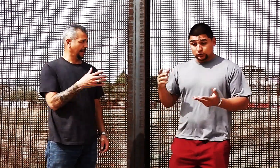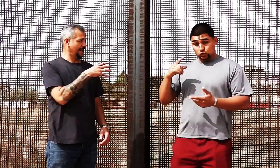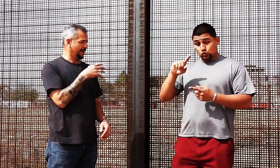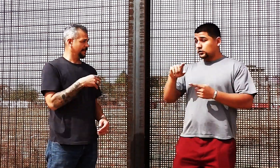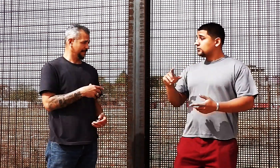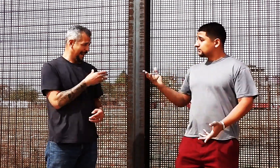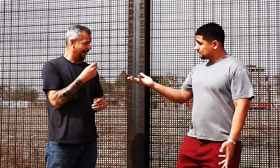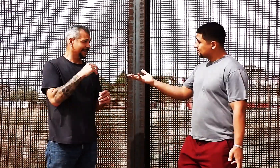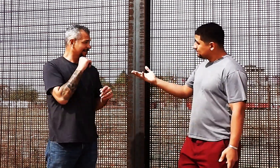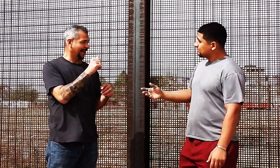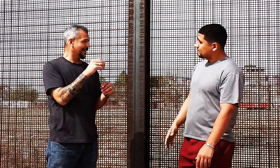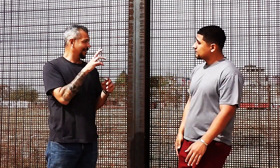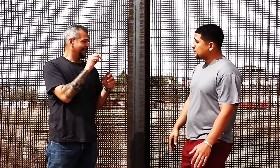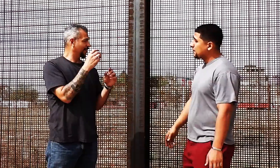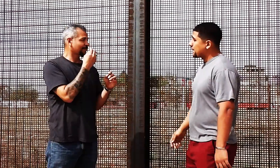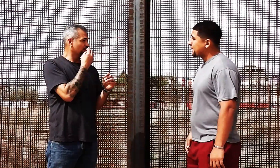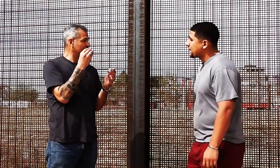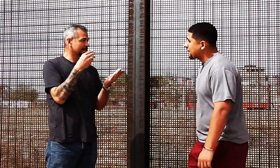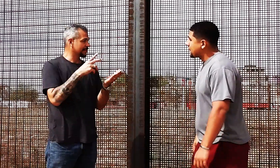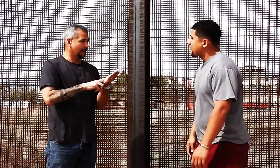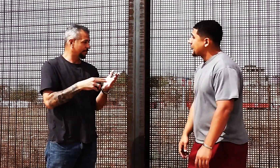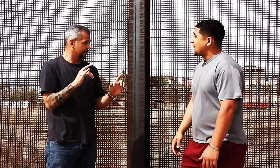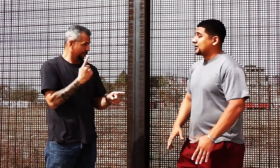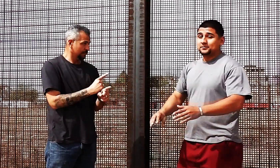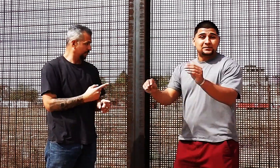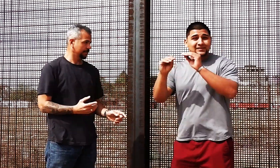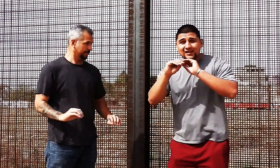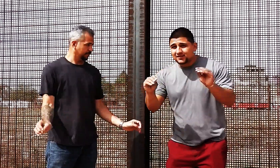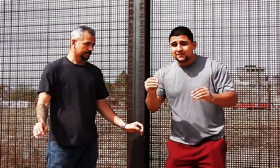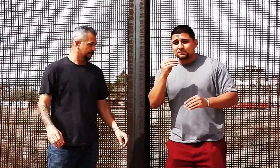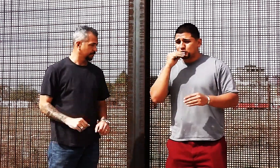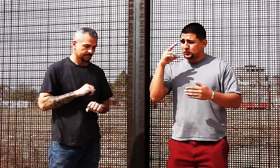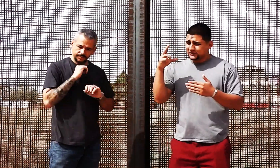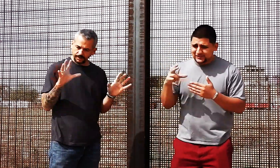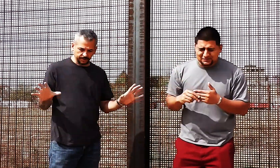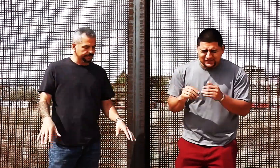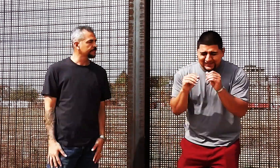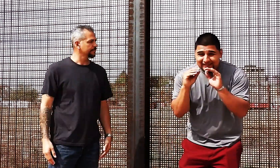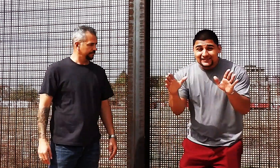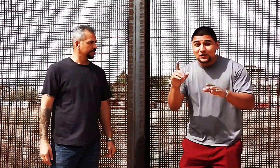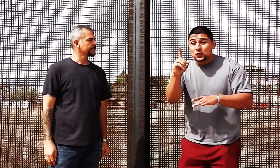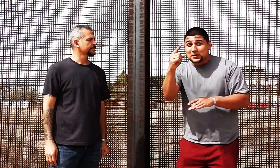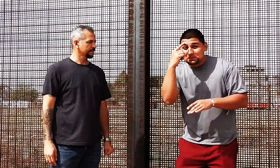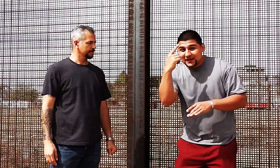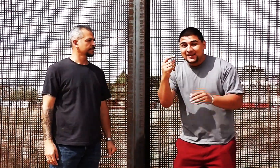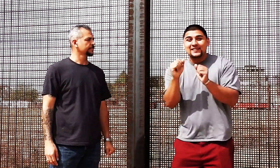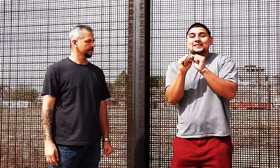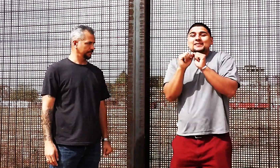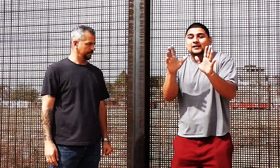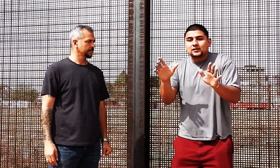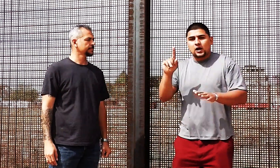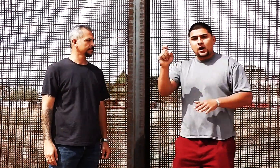Not only that, not even food stamps. Right? Right. Not even food stamps. Nothing. Not even one penny. Nothing.